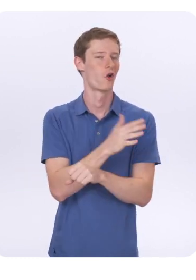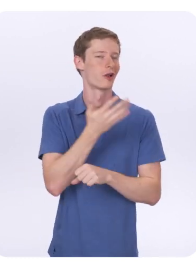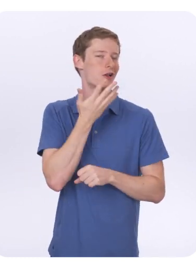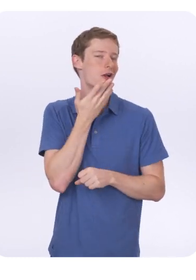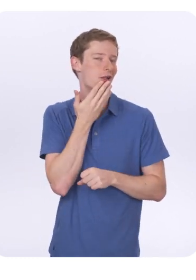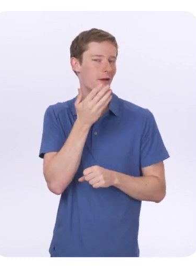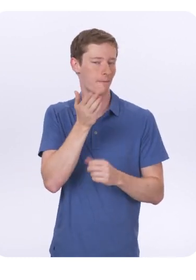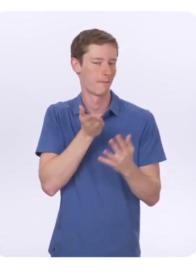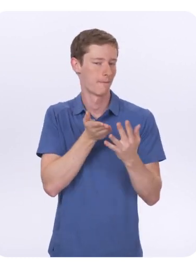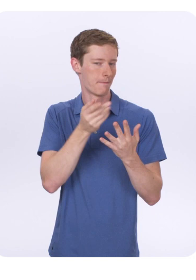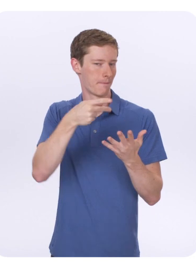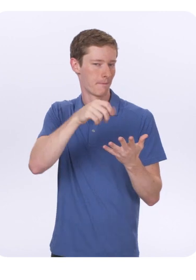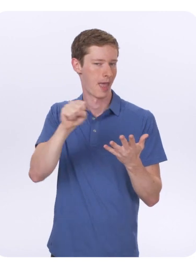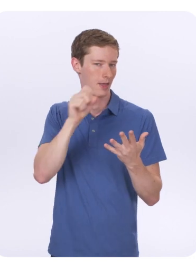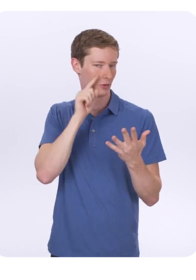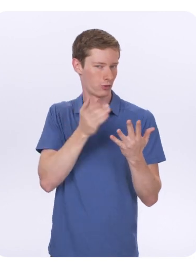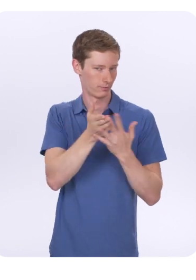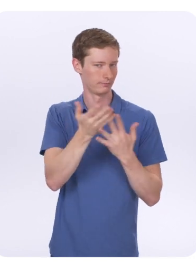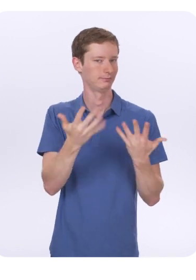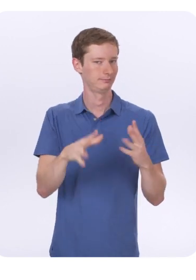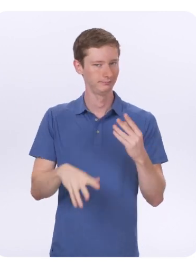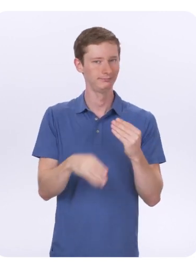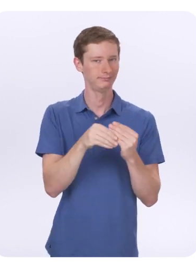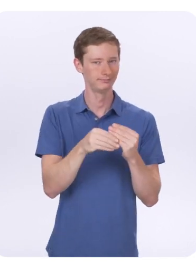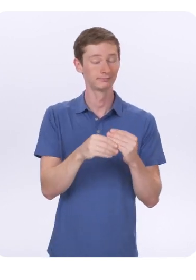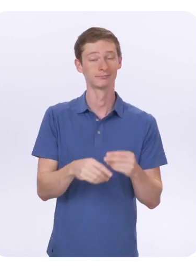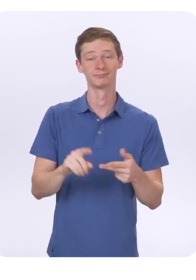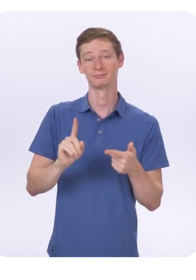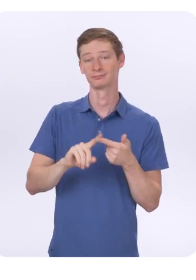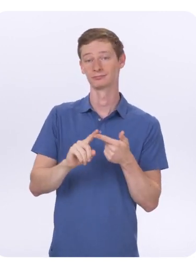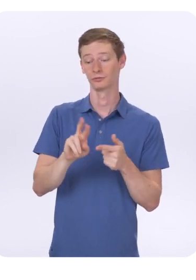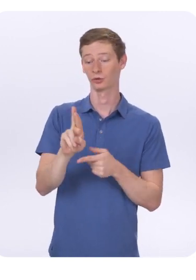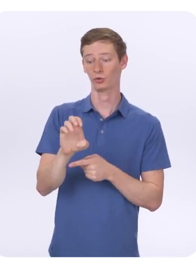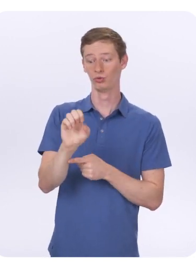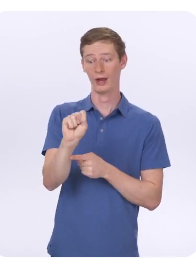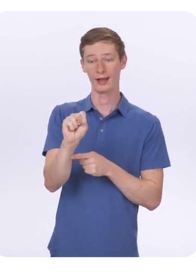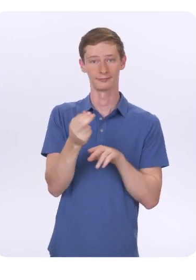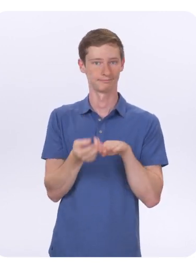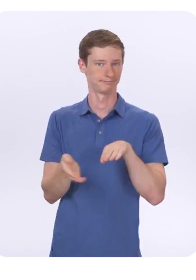The device also ups the resolution, so your WebXR experiences will be clearer.